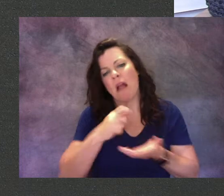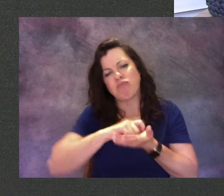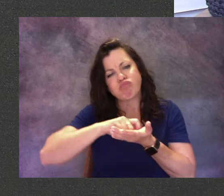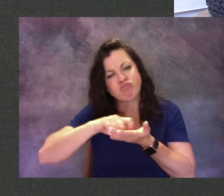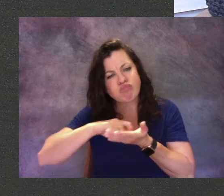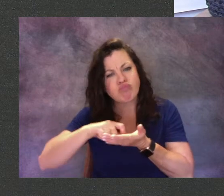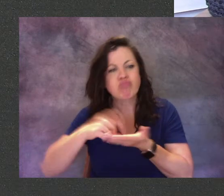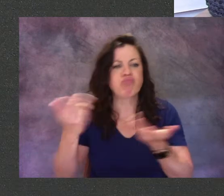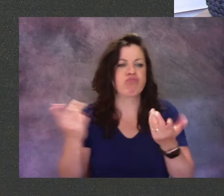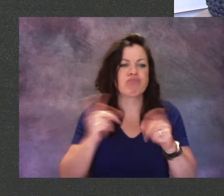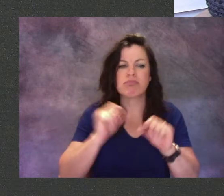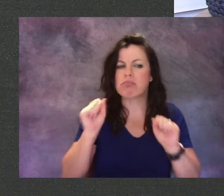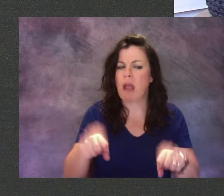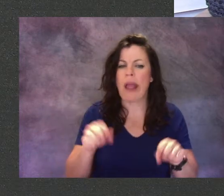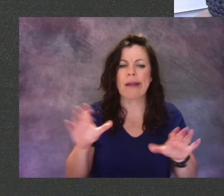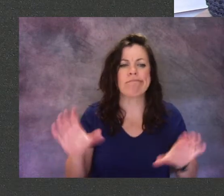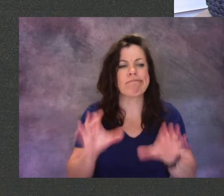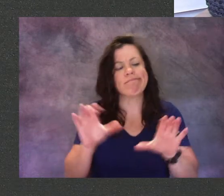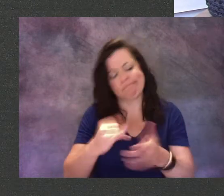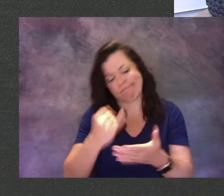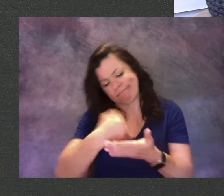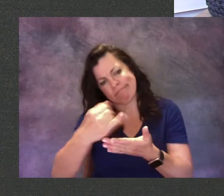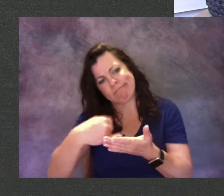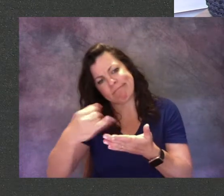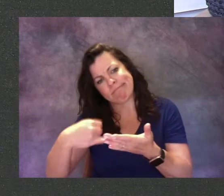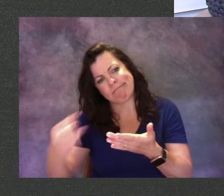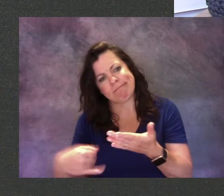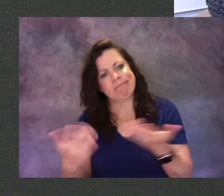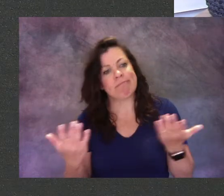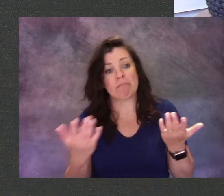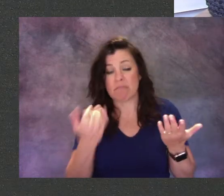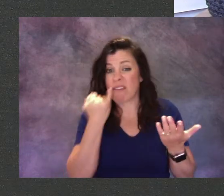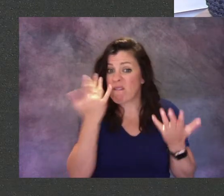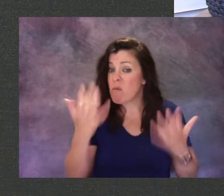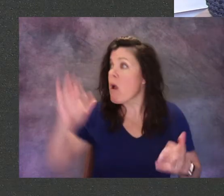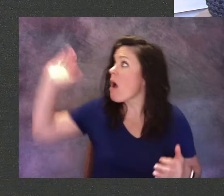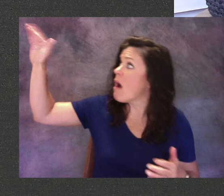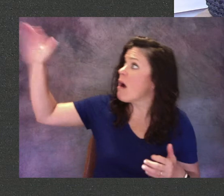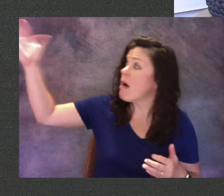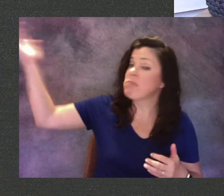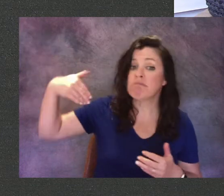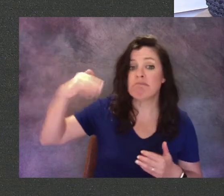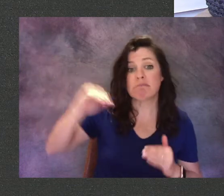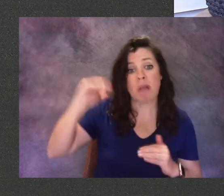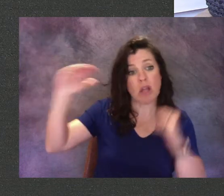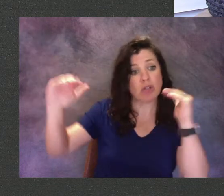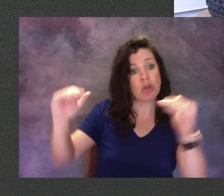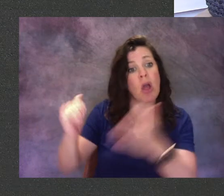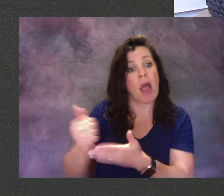you can decorate it however you want. You can have a grownup right on here if you want to. Kindness.